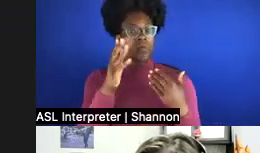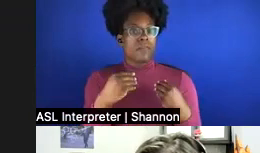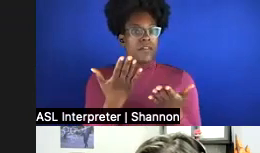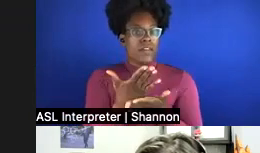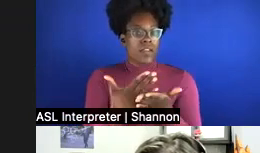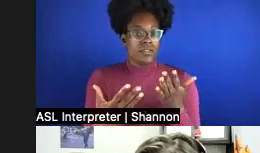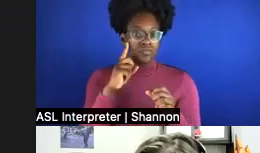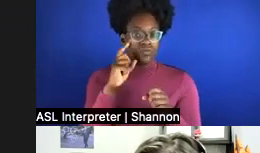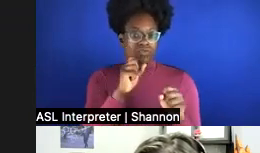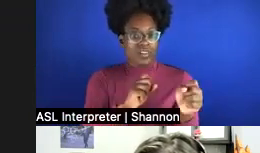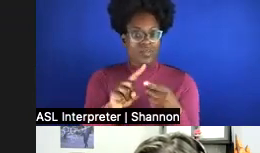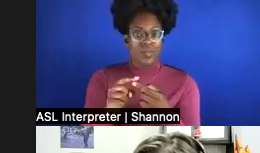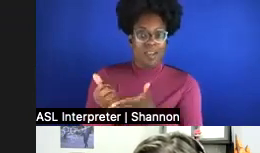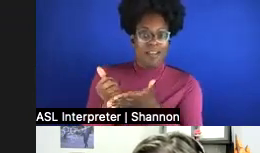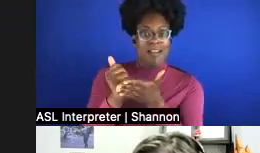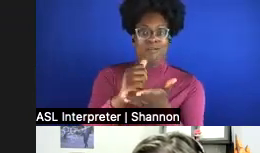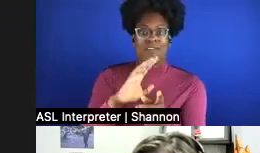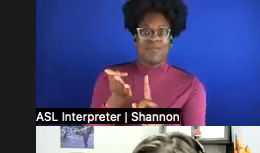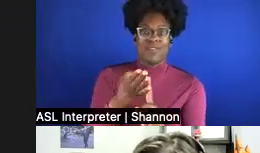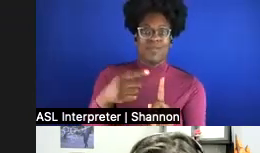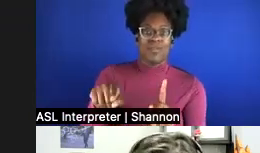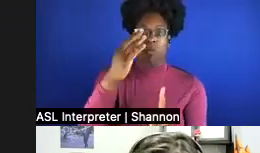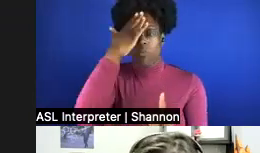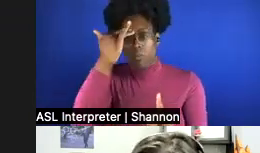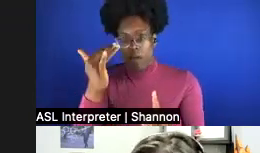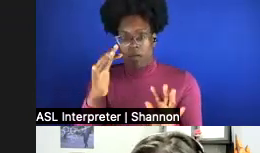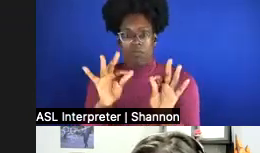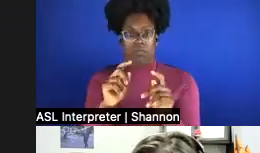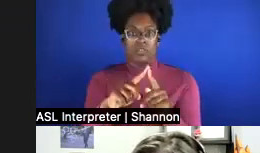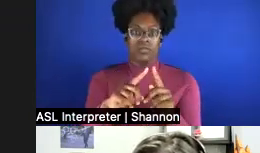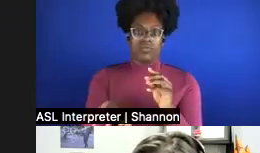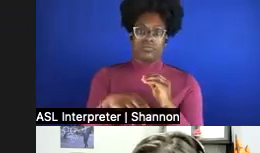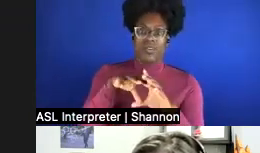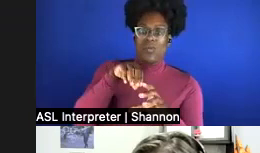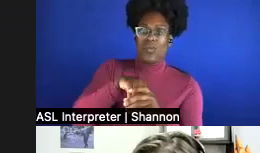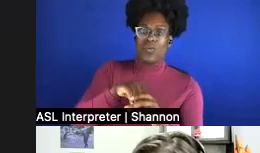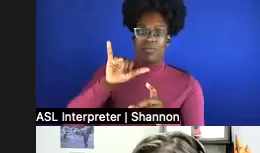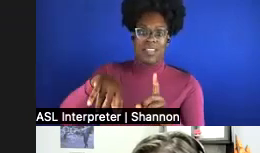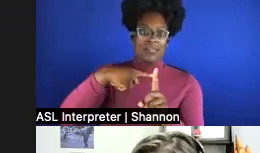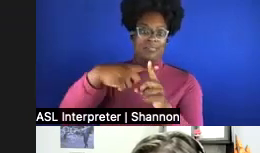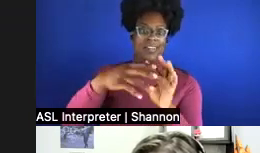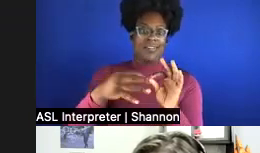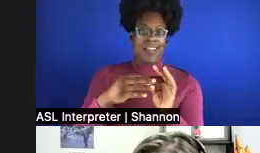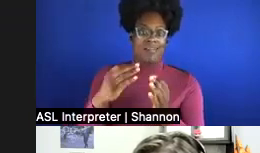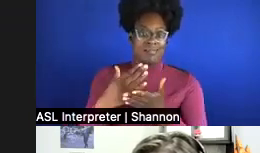minds. A final challenge that I have encountered when encouraging staff to provide positive